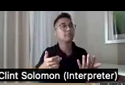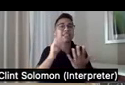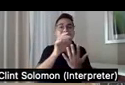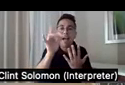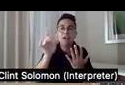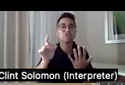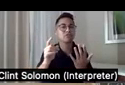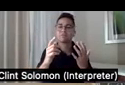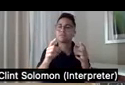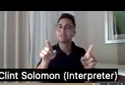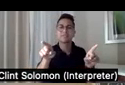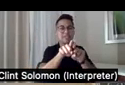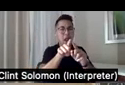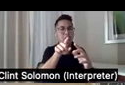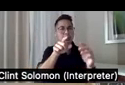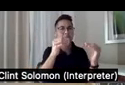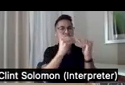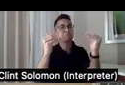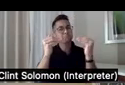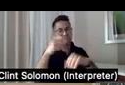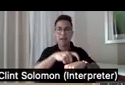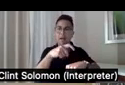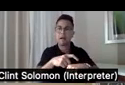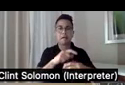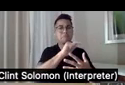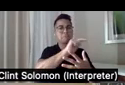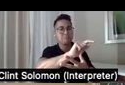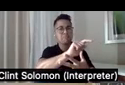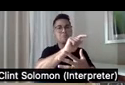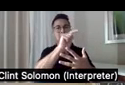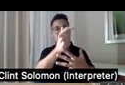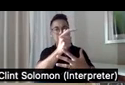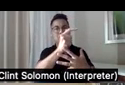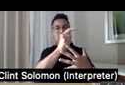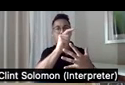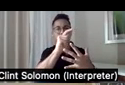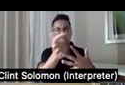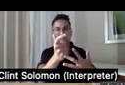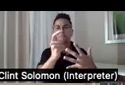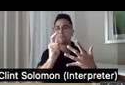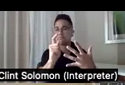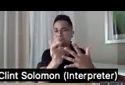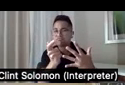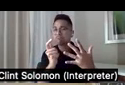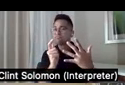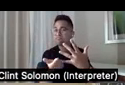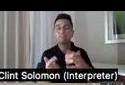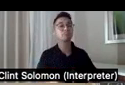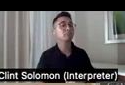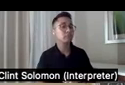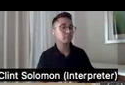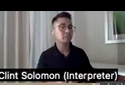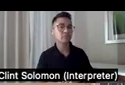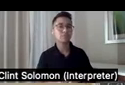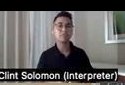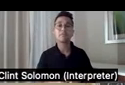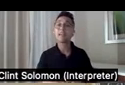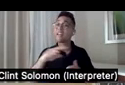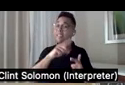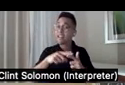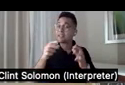amount of time we must decide if we're presenting one option at a time how long to pause between